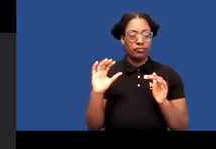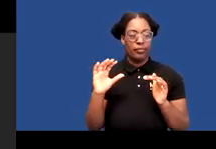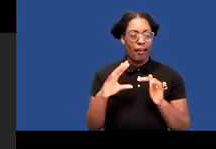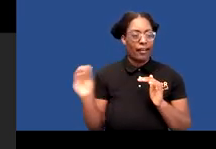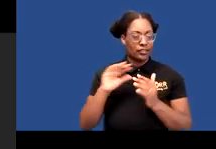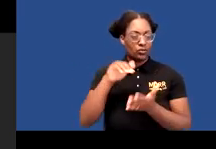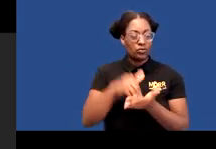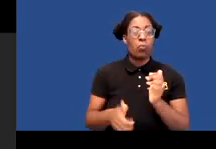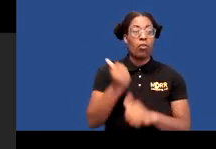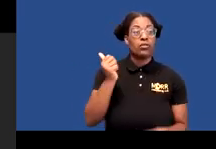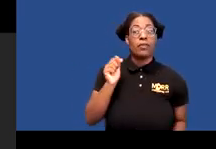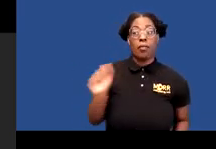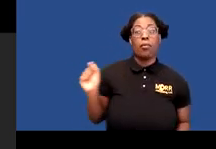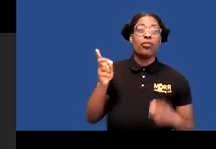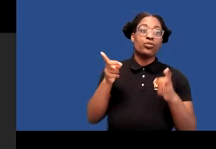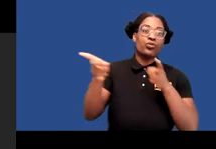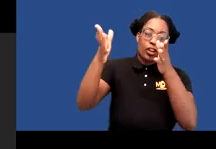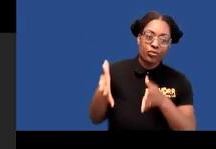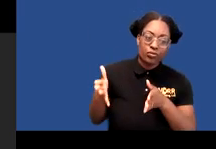We also have some other center staff or admin.